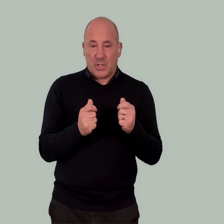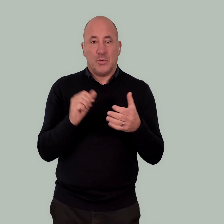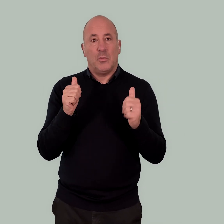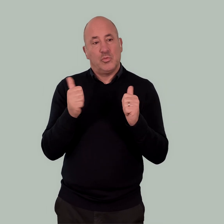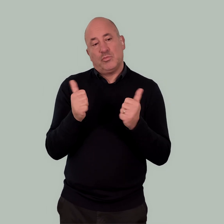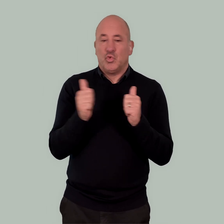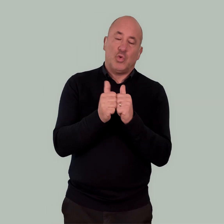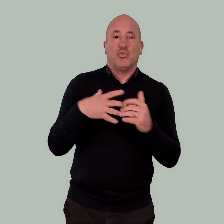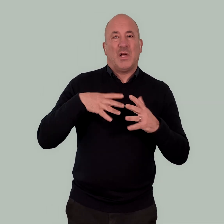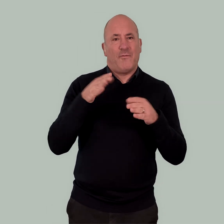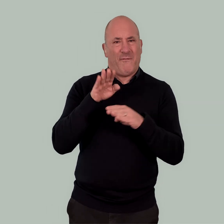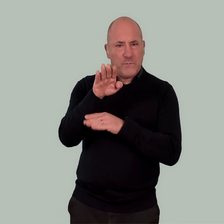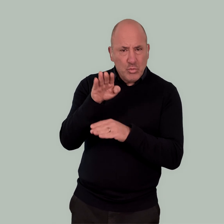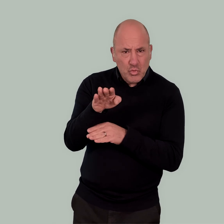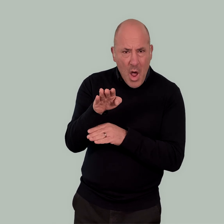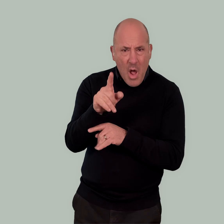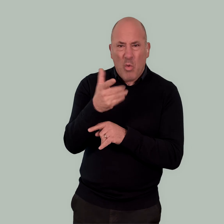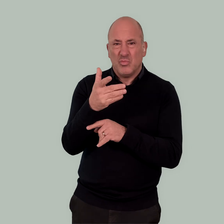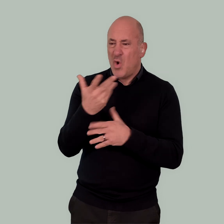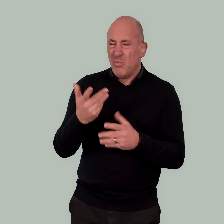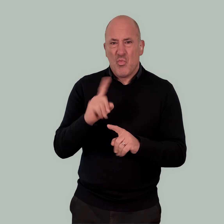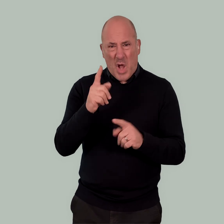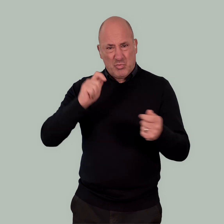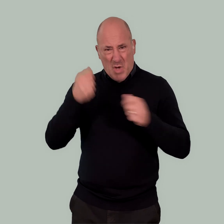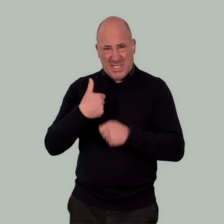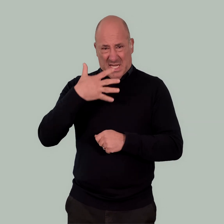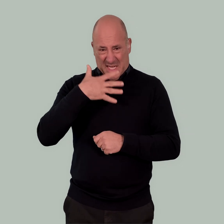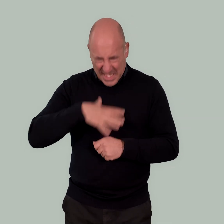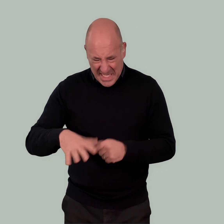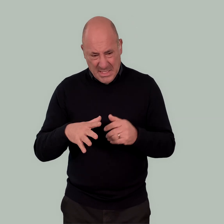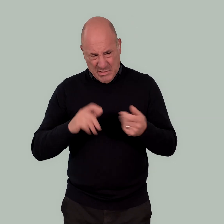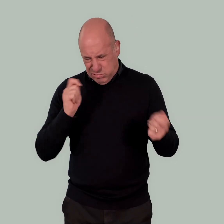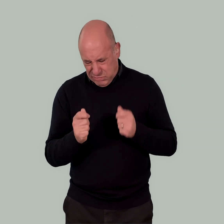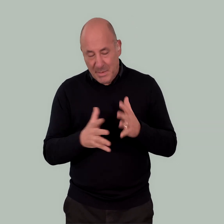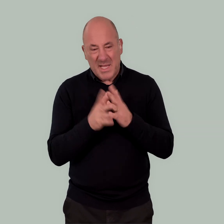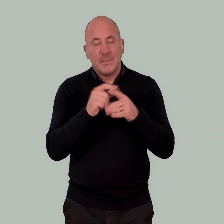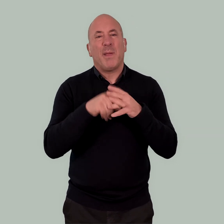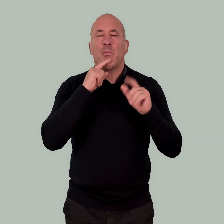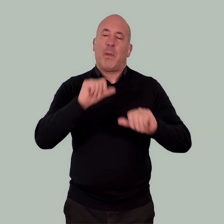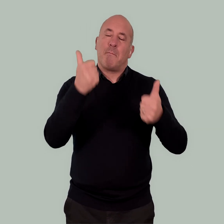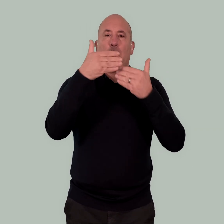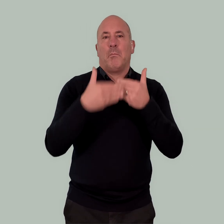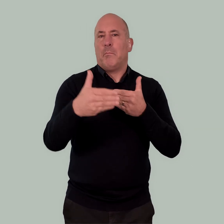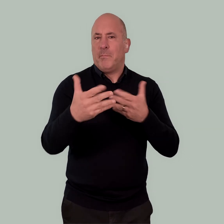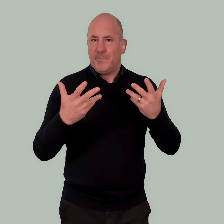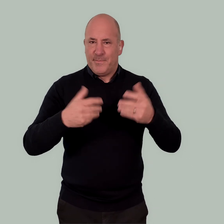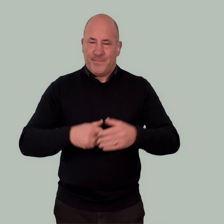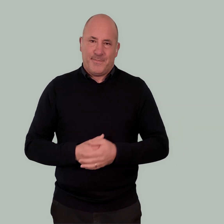and how PIP adapts to the future and the wider changes needed to make PIP work.